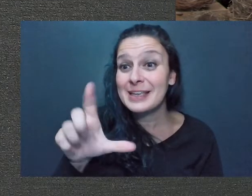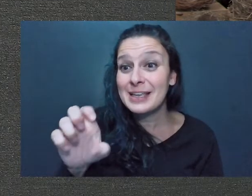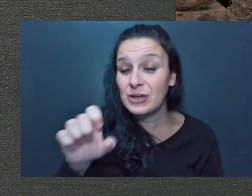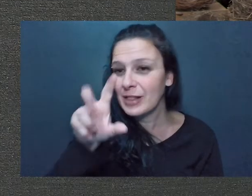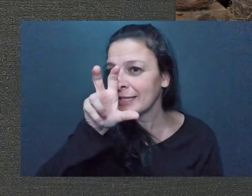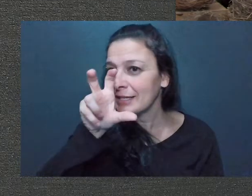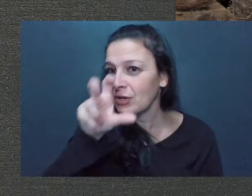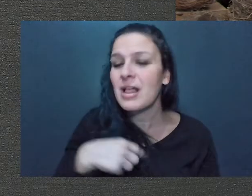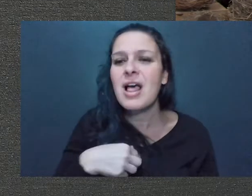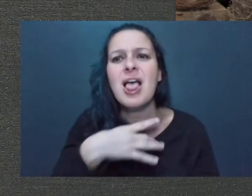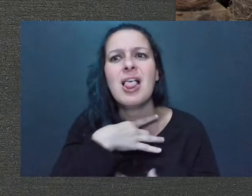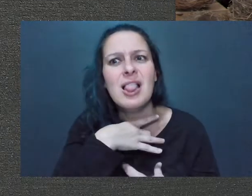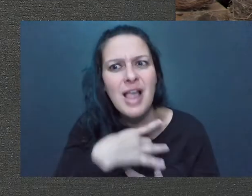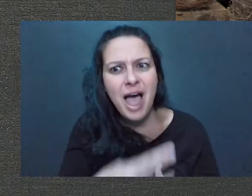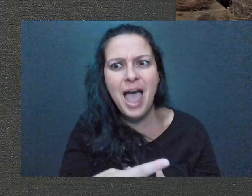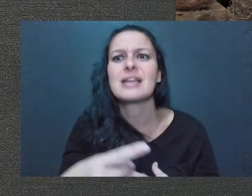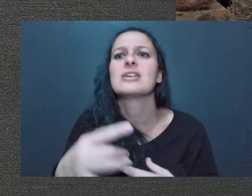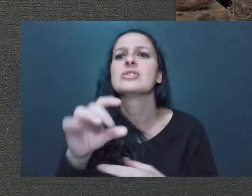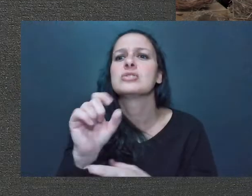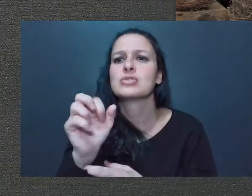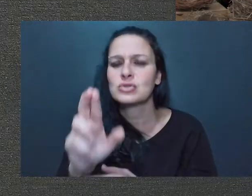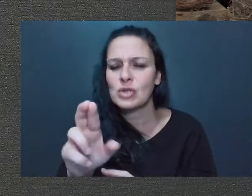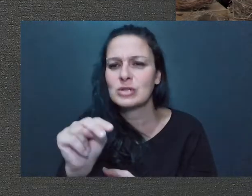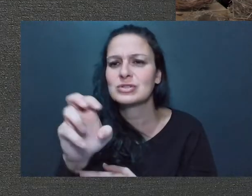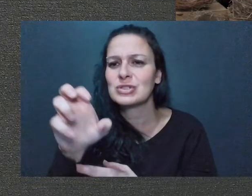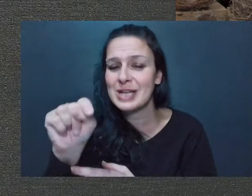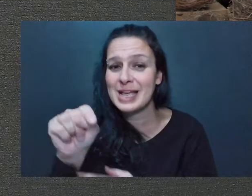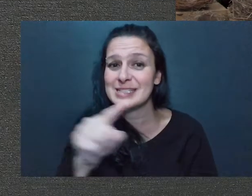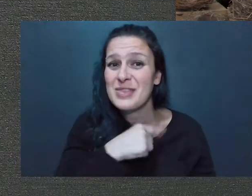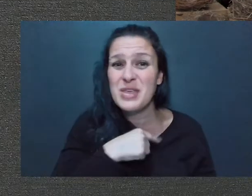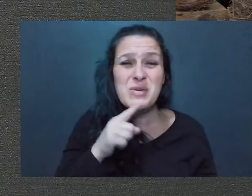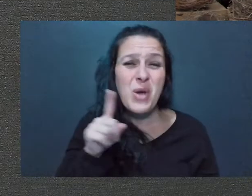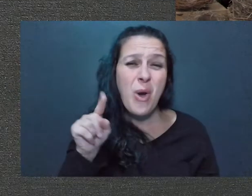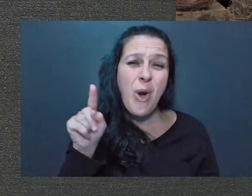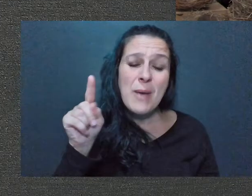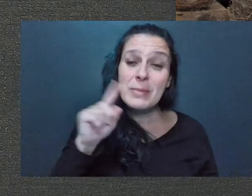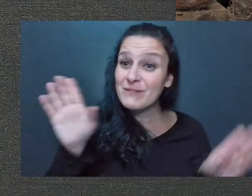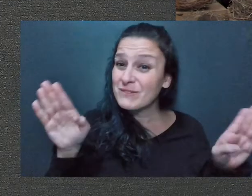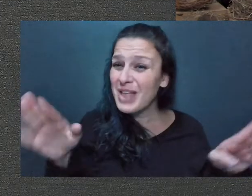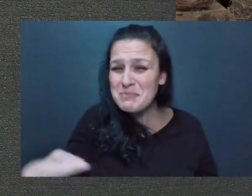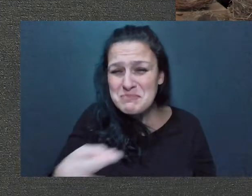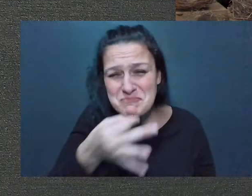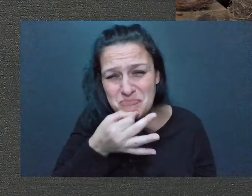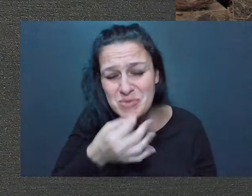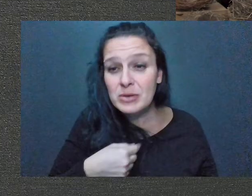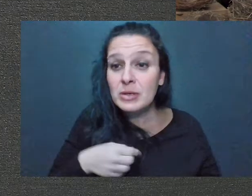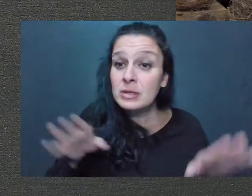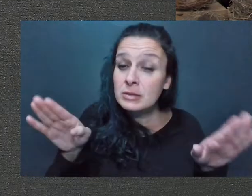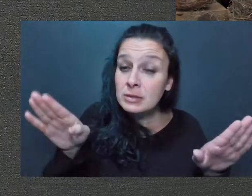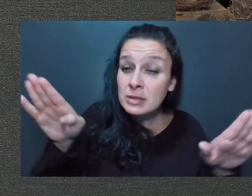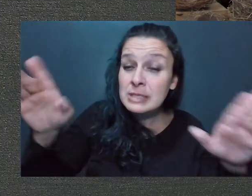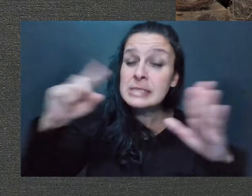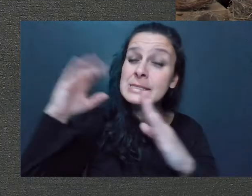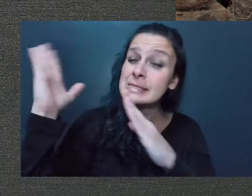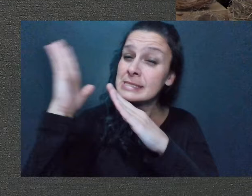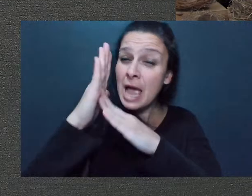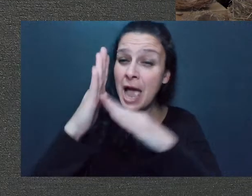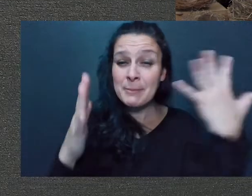the saucer nest. They go to the very tip top of a tree. They're wonderful flyers. So they can go to the top of the tree,